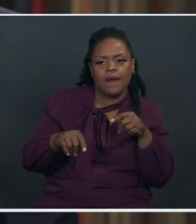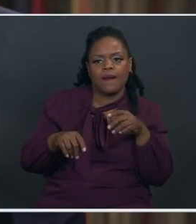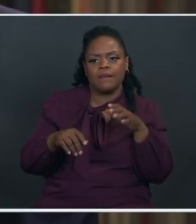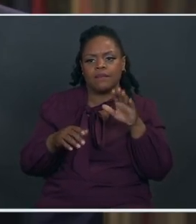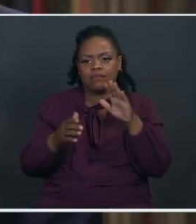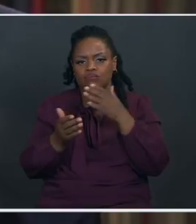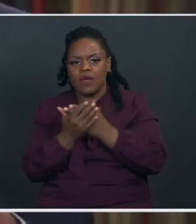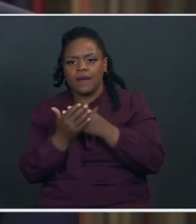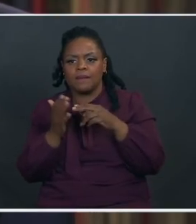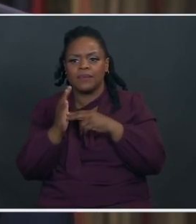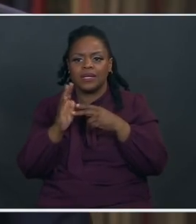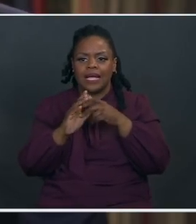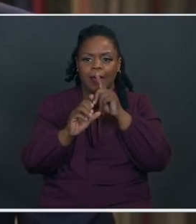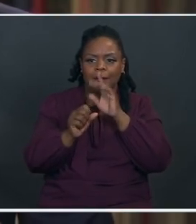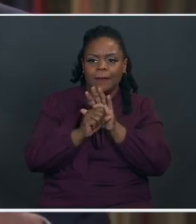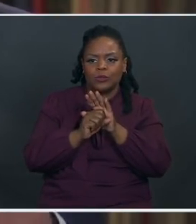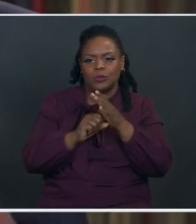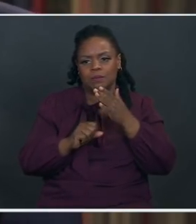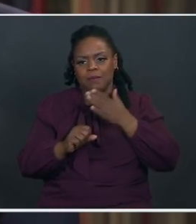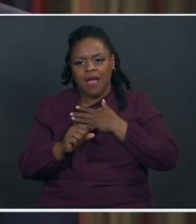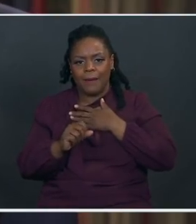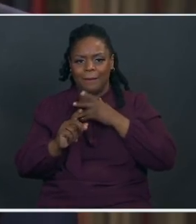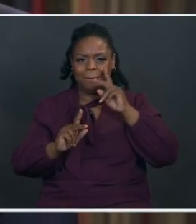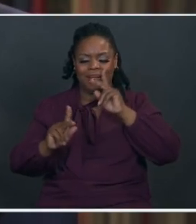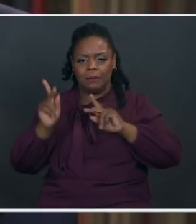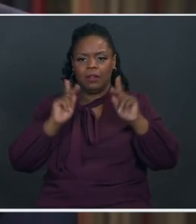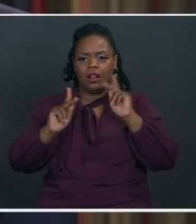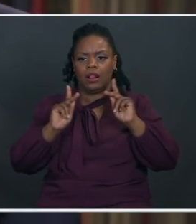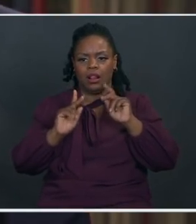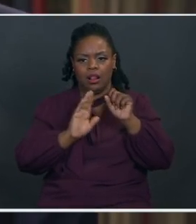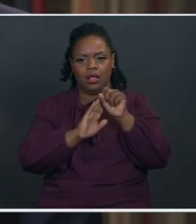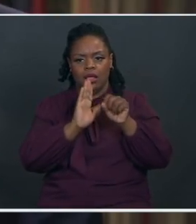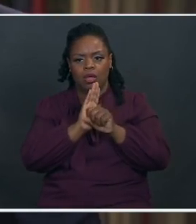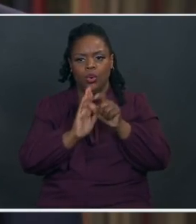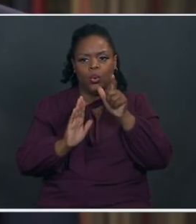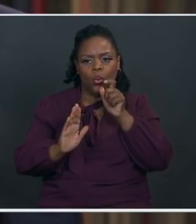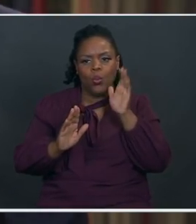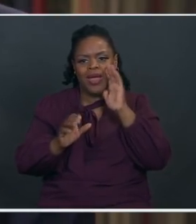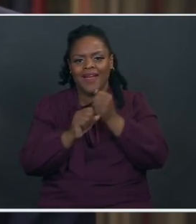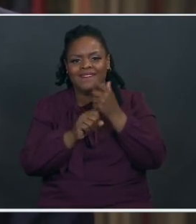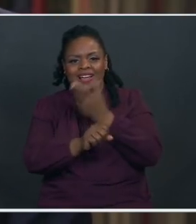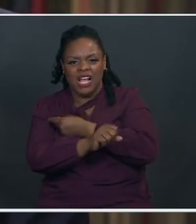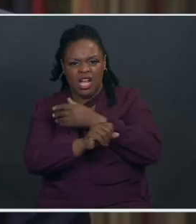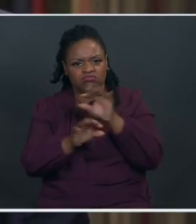and to the citizens and residents of their state, so they know when to expect vaccines to arrive.